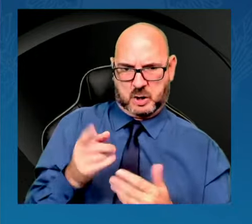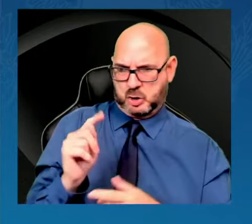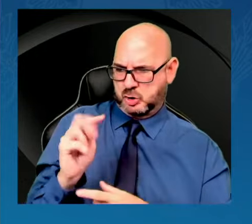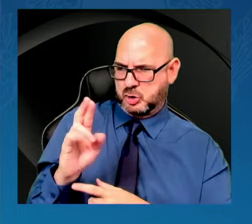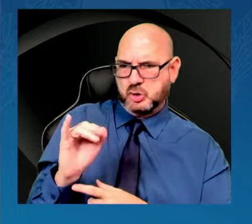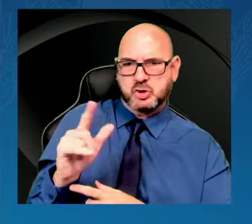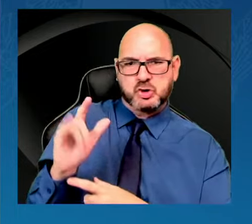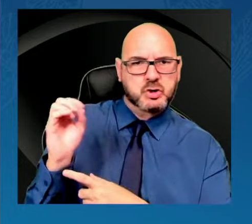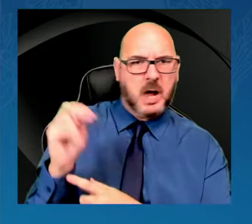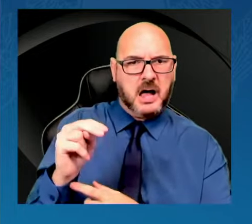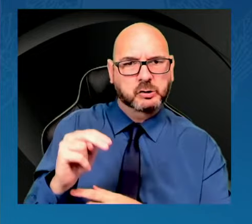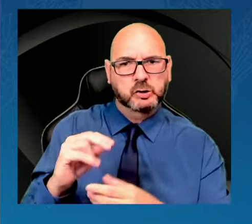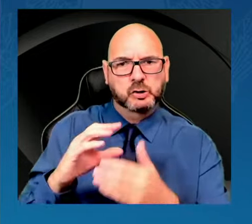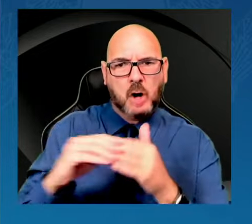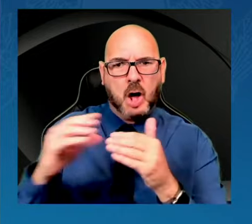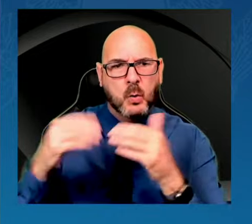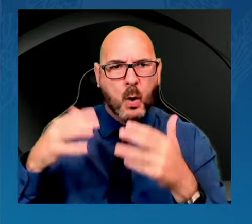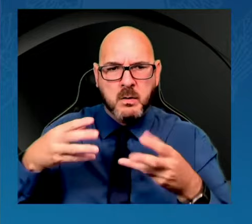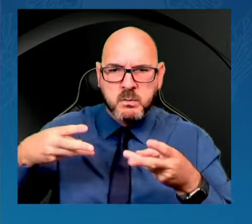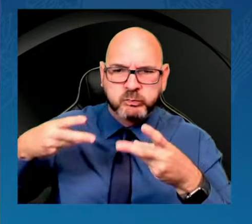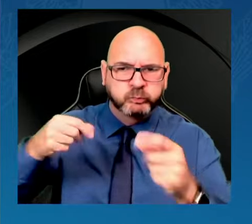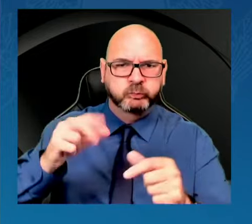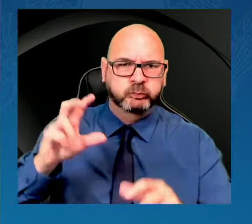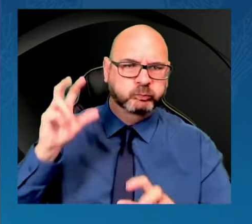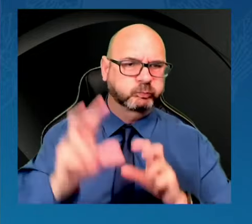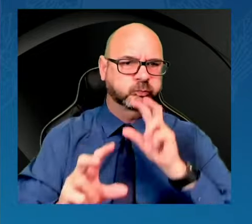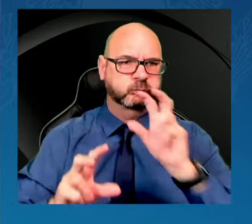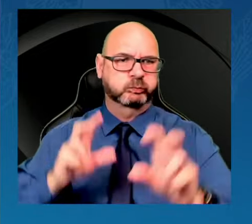on the issue of climate -- on the issue of climate.